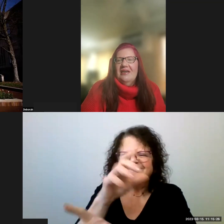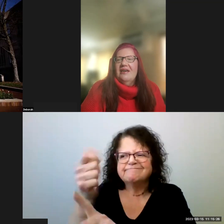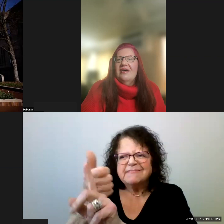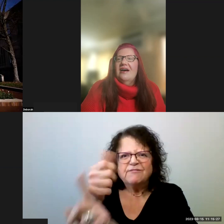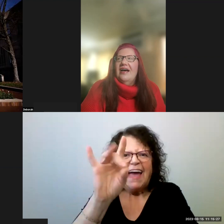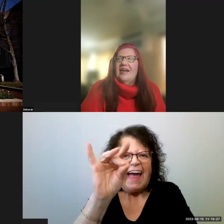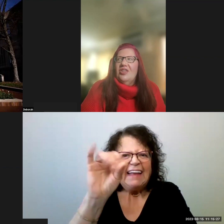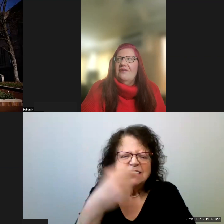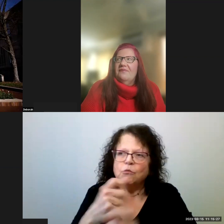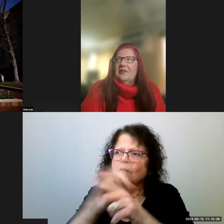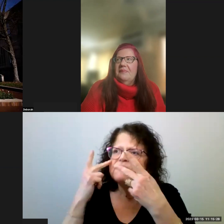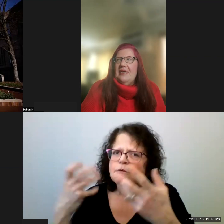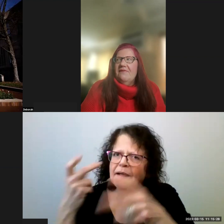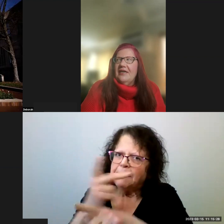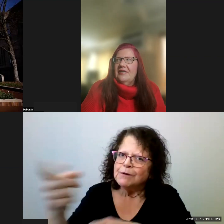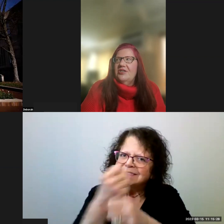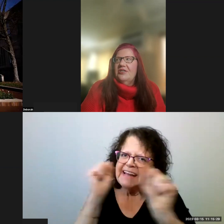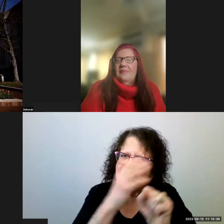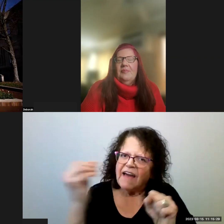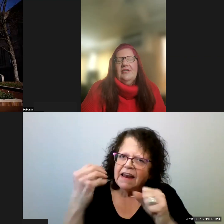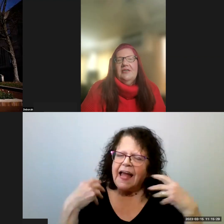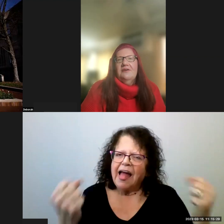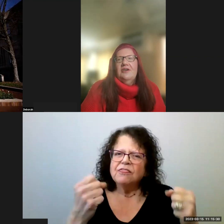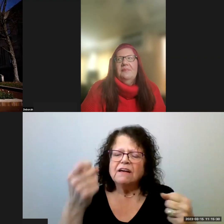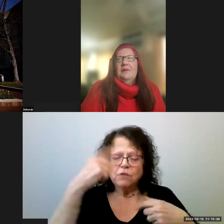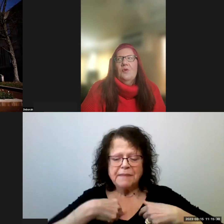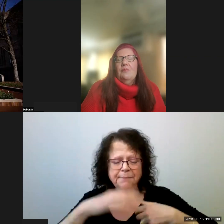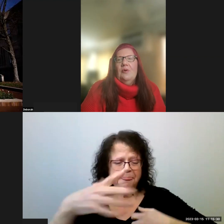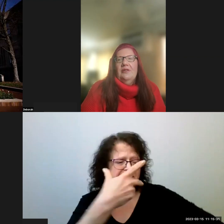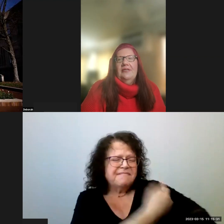healthy. I think, to me, vaccination's about protecting yourself but more importantly it's